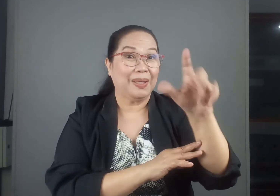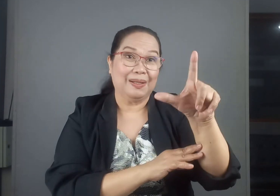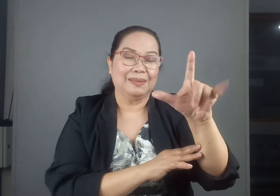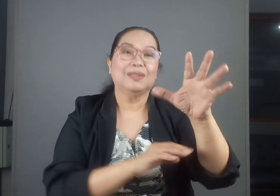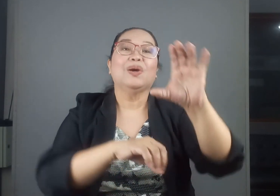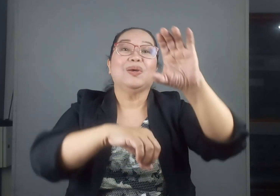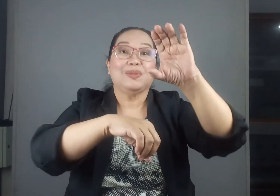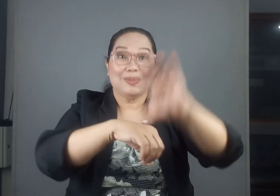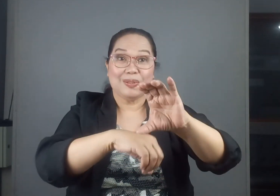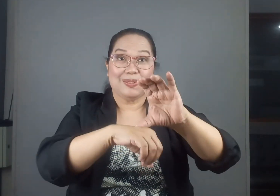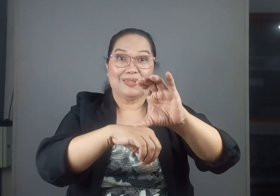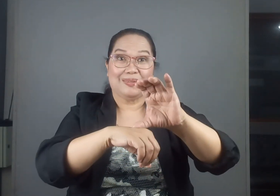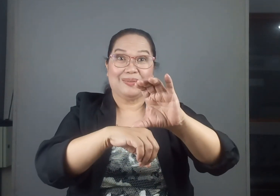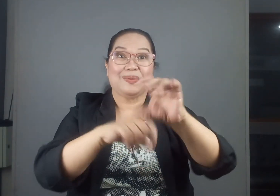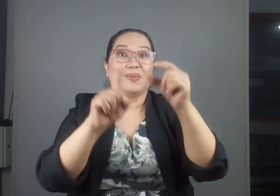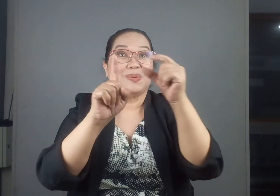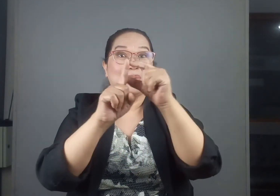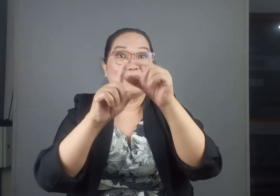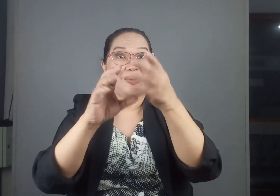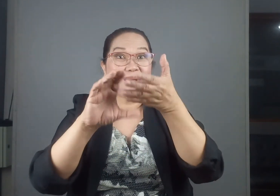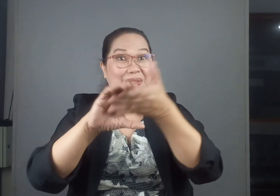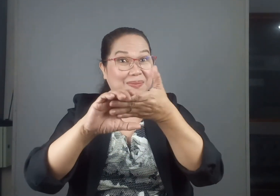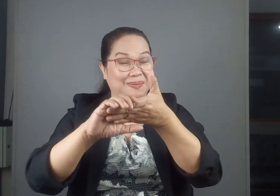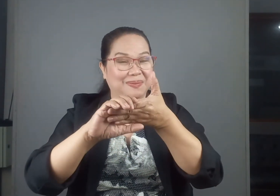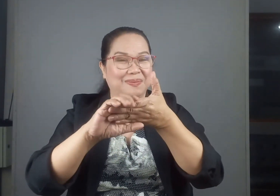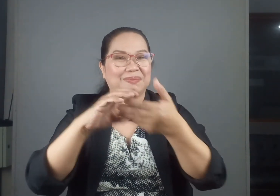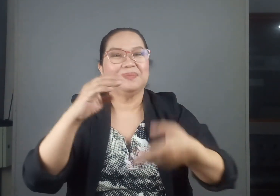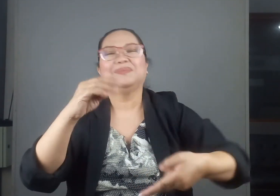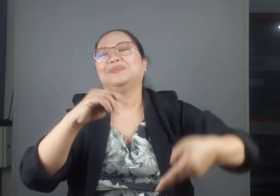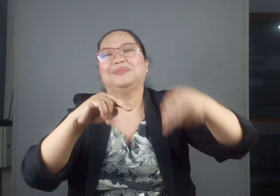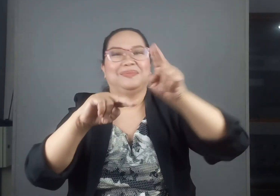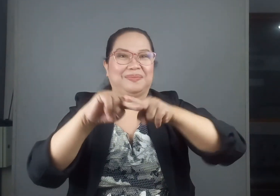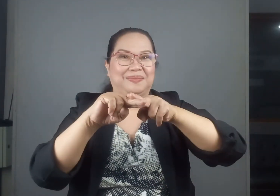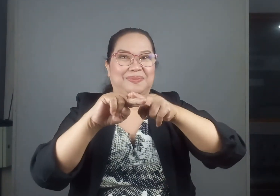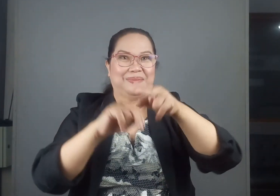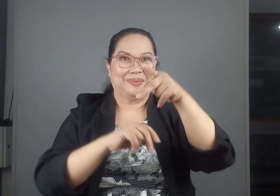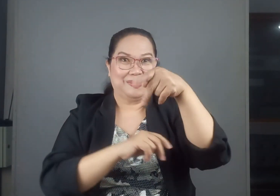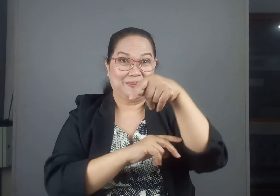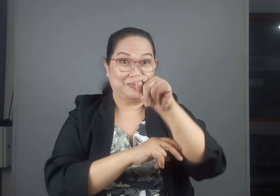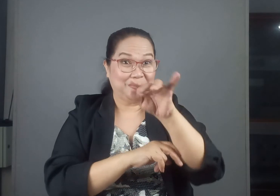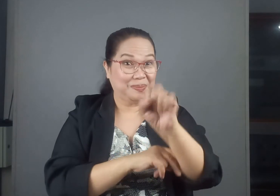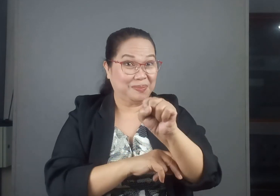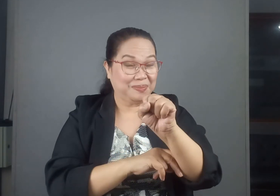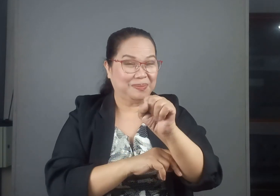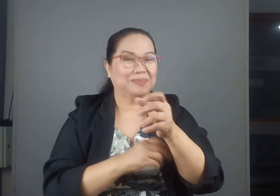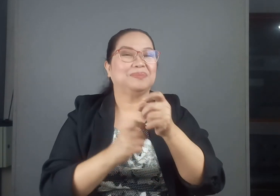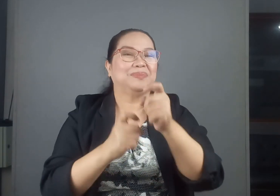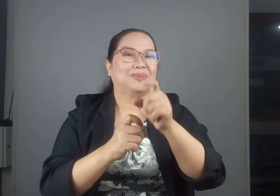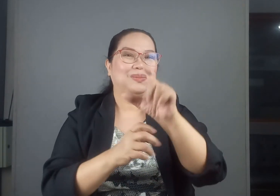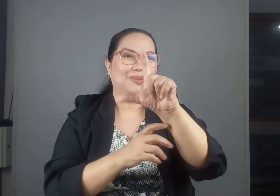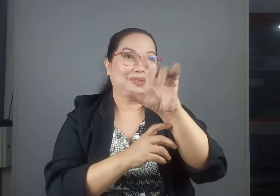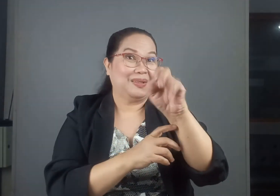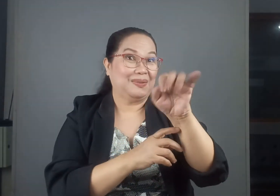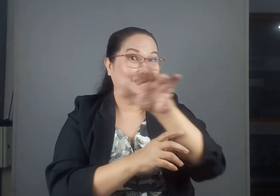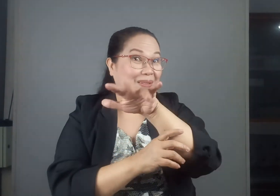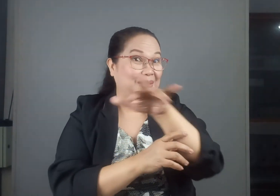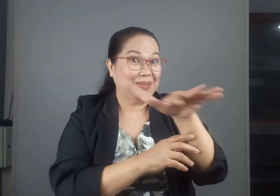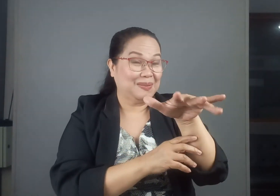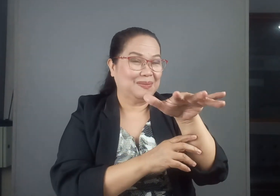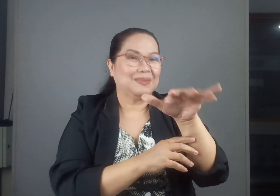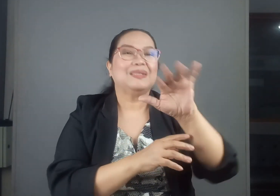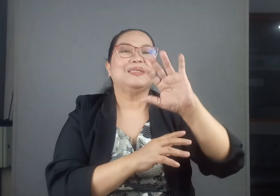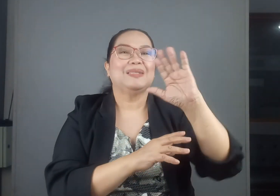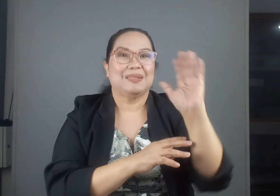(word card). Additional points will be rewarded for each letter that is finger spelled just like